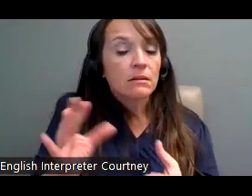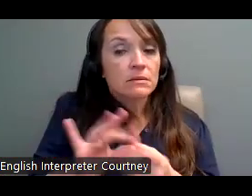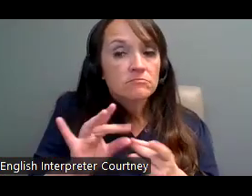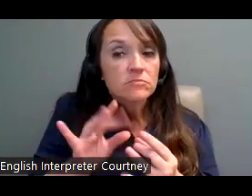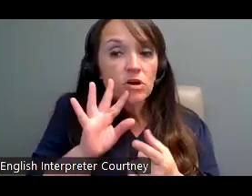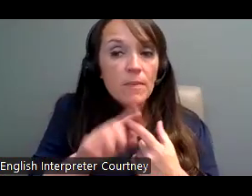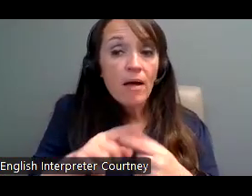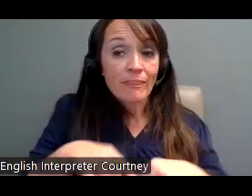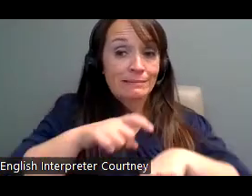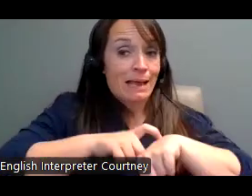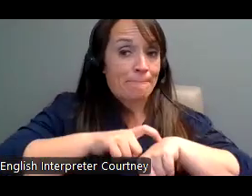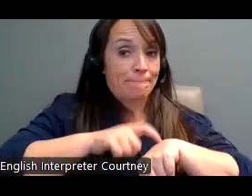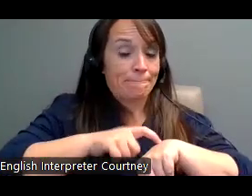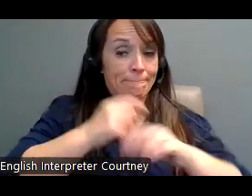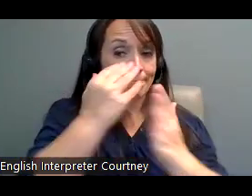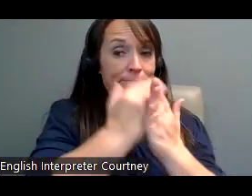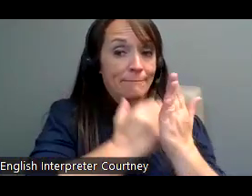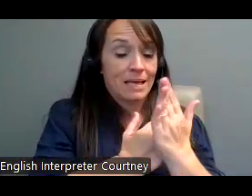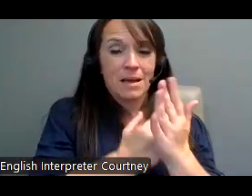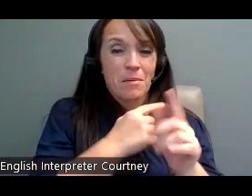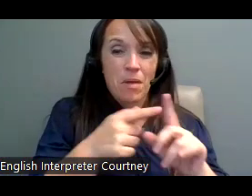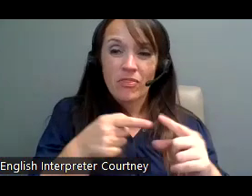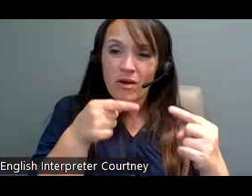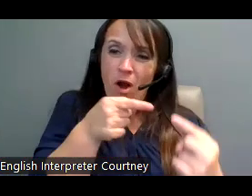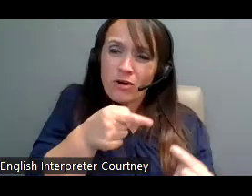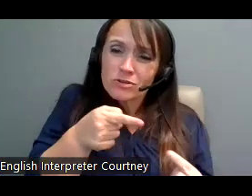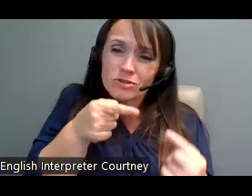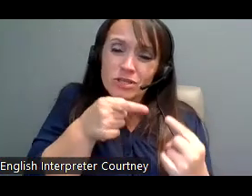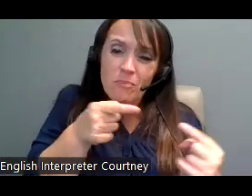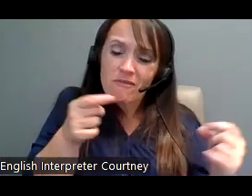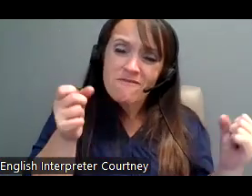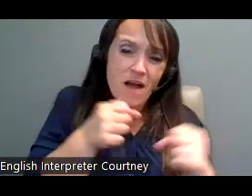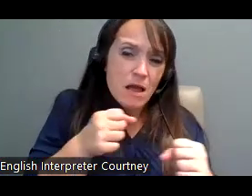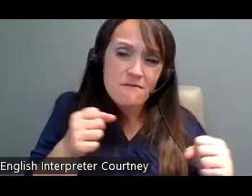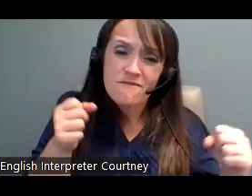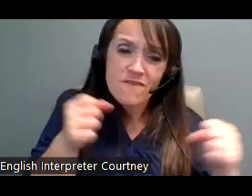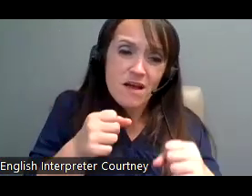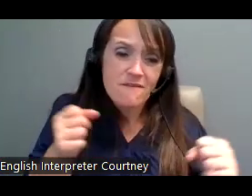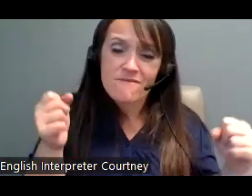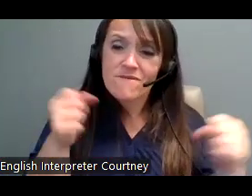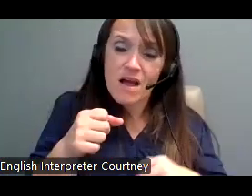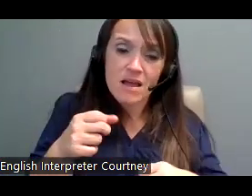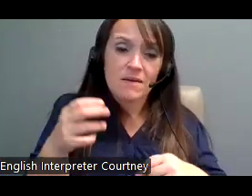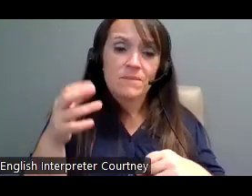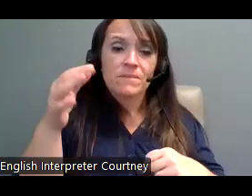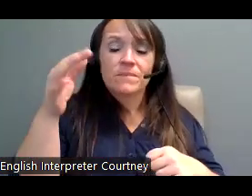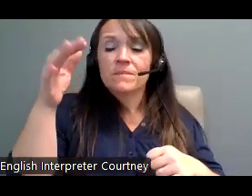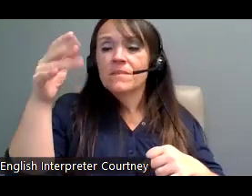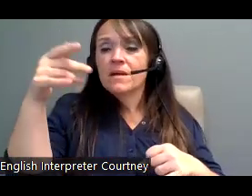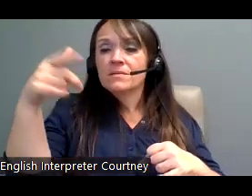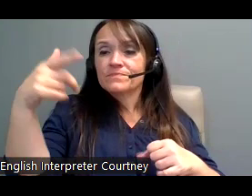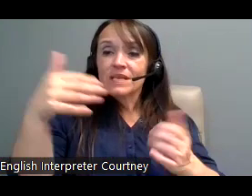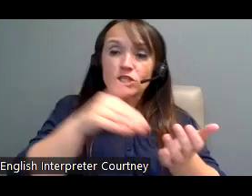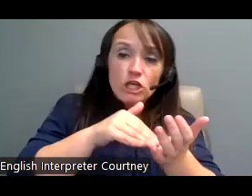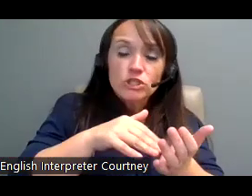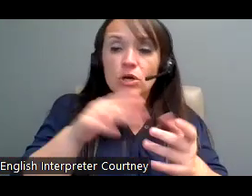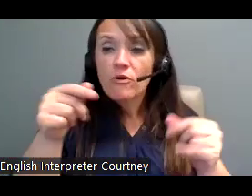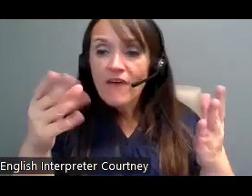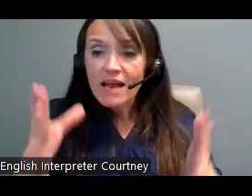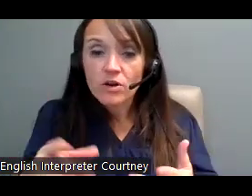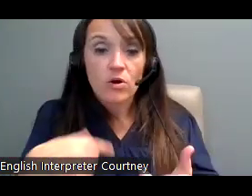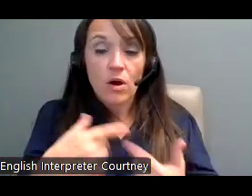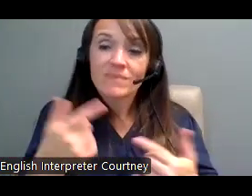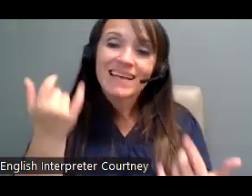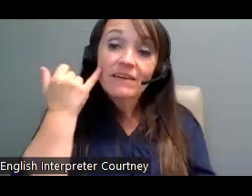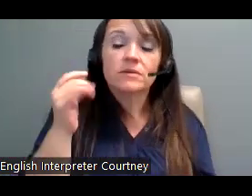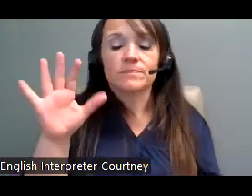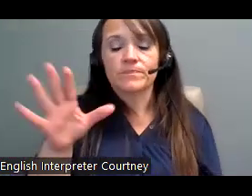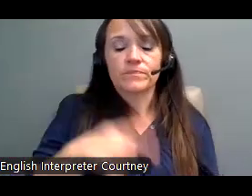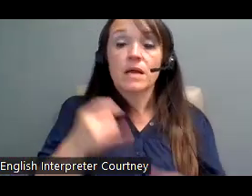list, but the hardship in finding providers, especially in rural areas, is that something you are all seeing with your clients?"